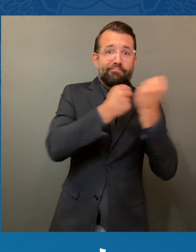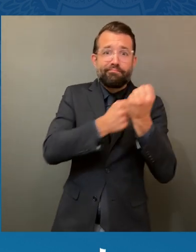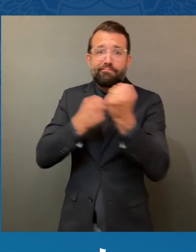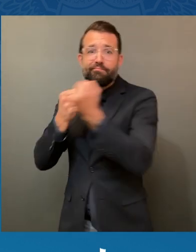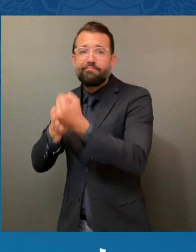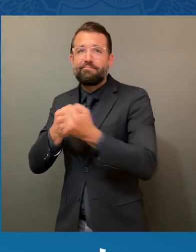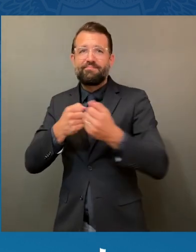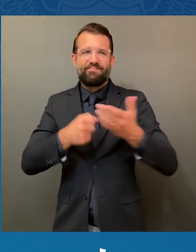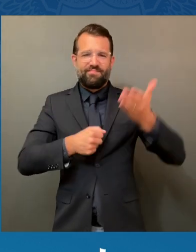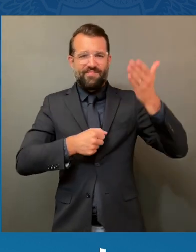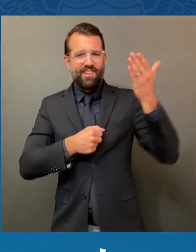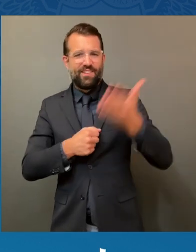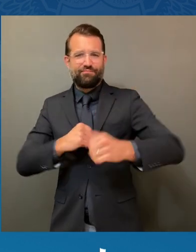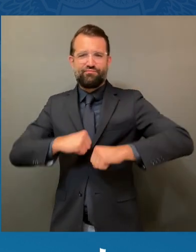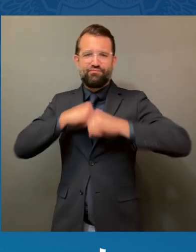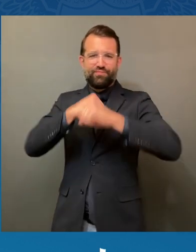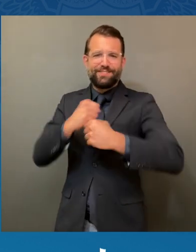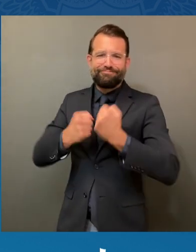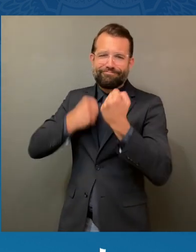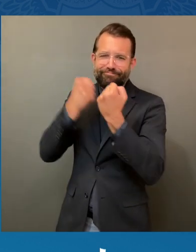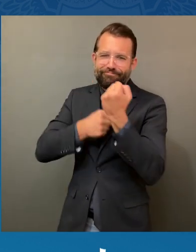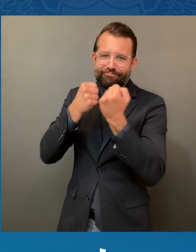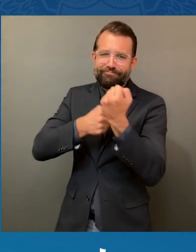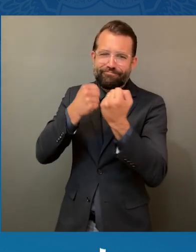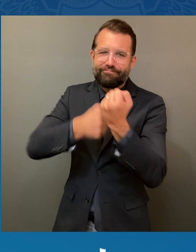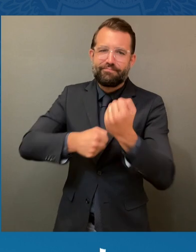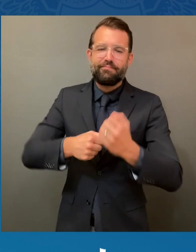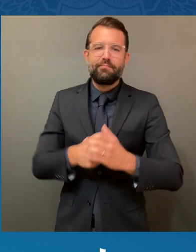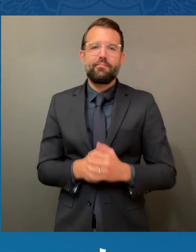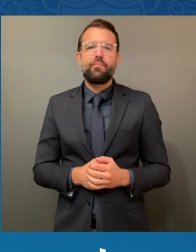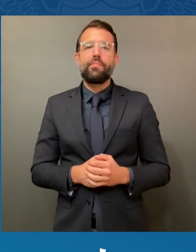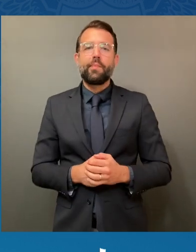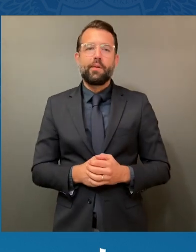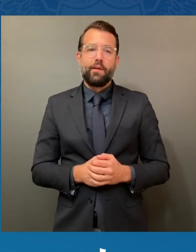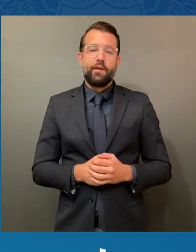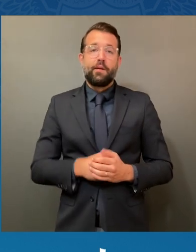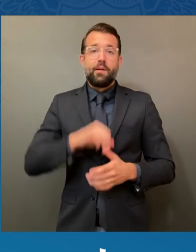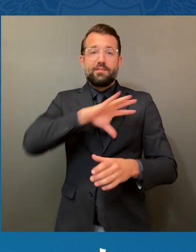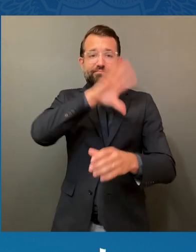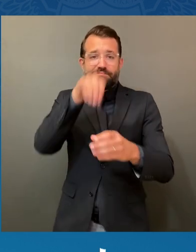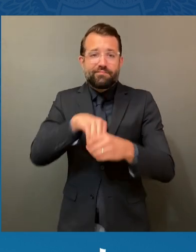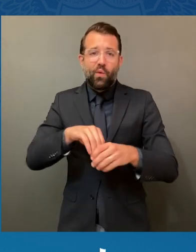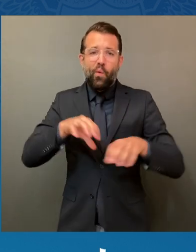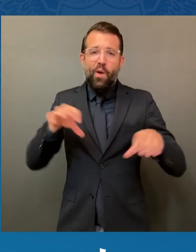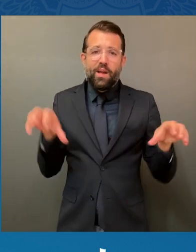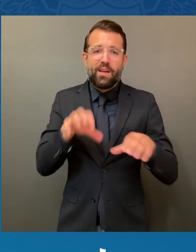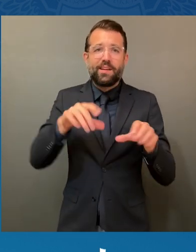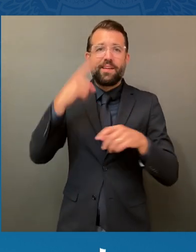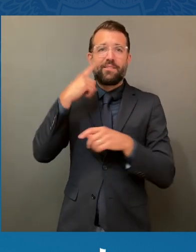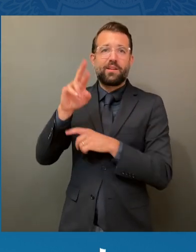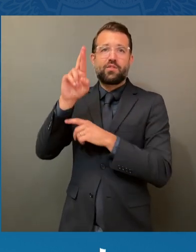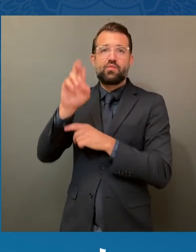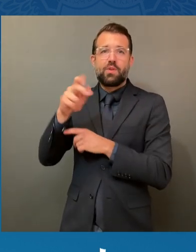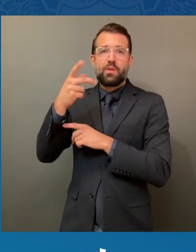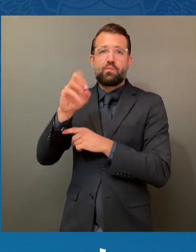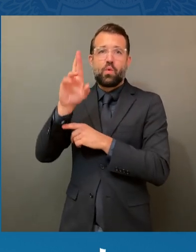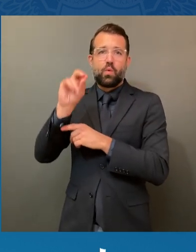of the fight for reproductive rights, just as she is today. She helped lead California's efforts to take on misleading